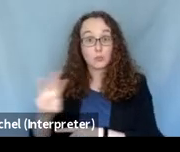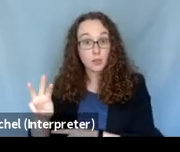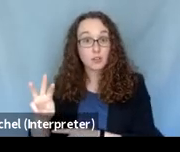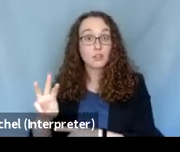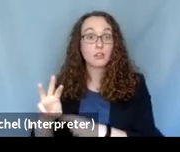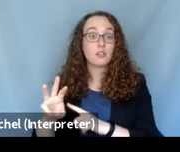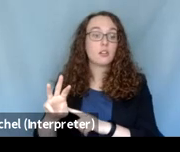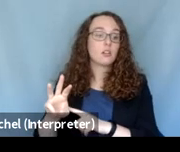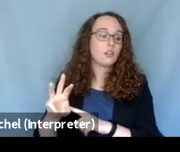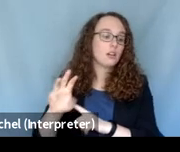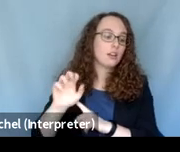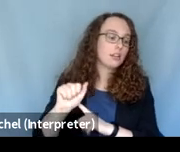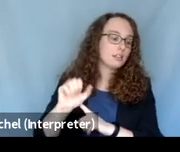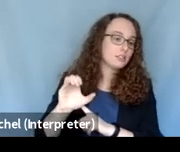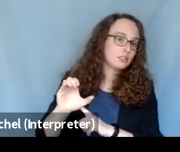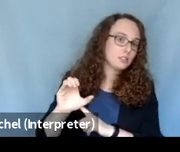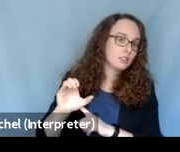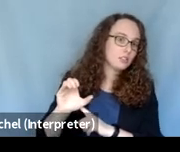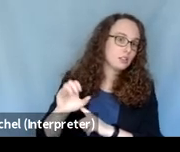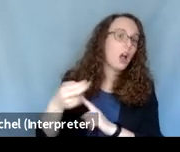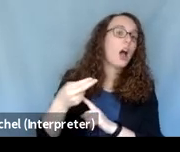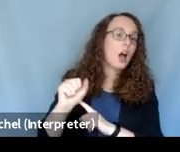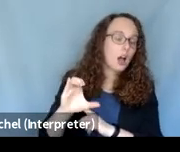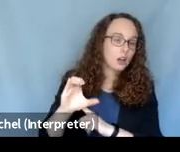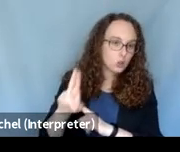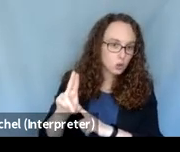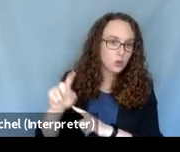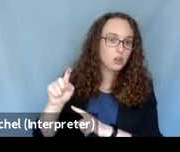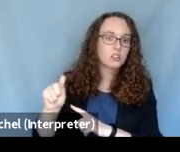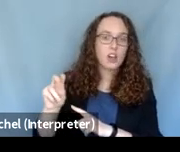www.hacu.net and look under internships and it will